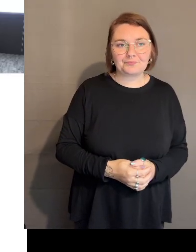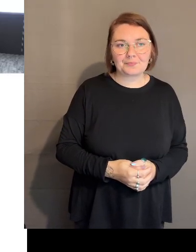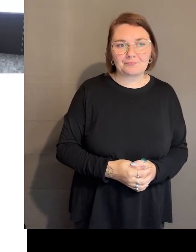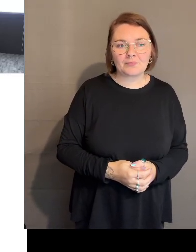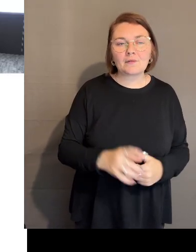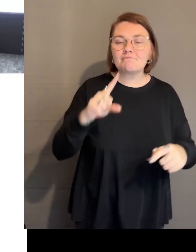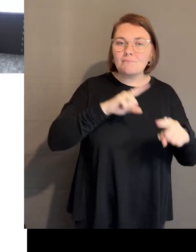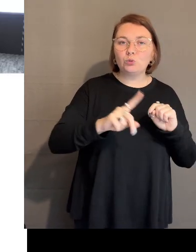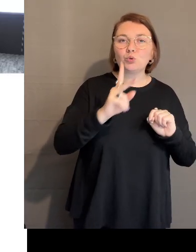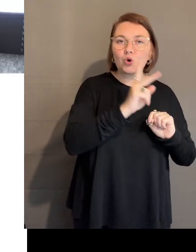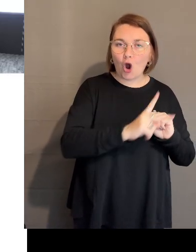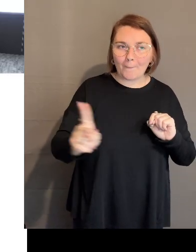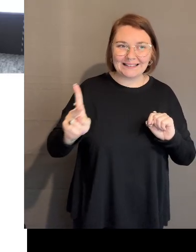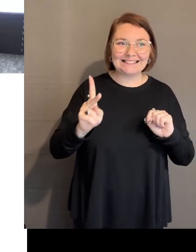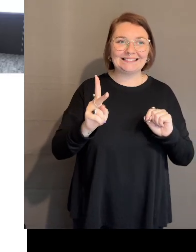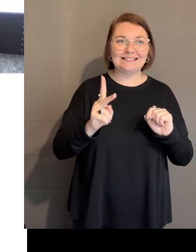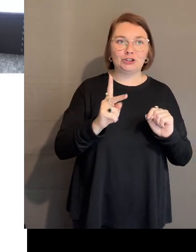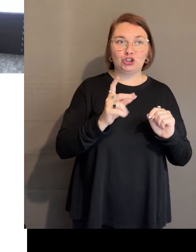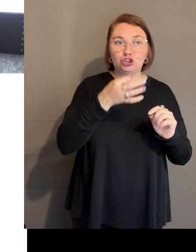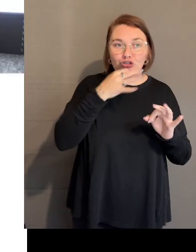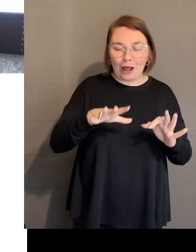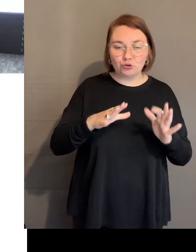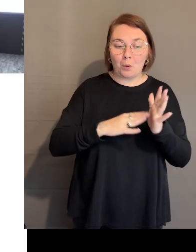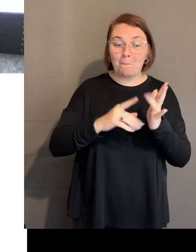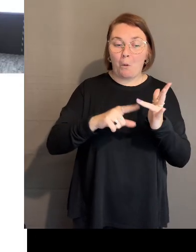But it's the most common childhood mode to disability.